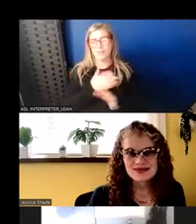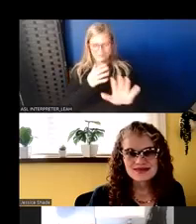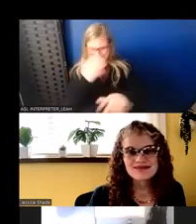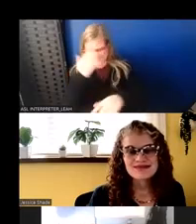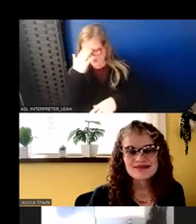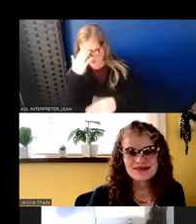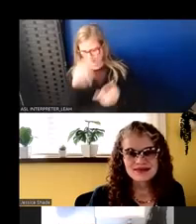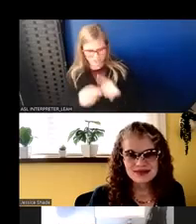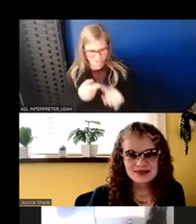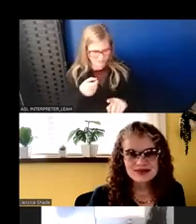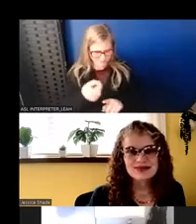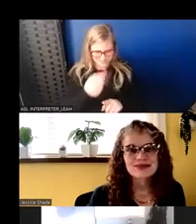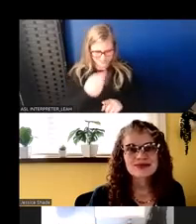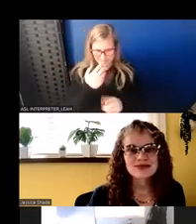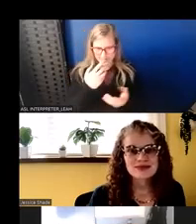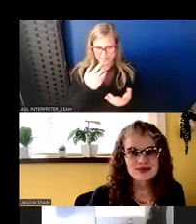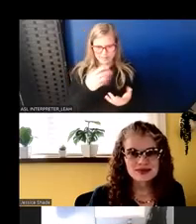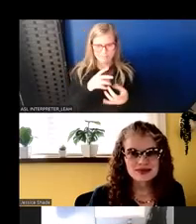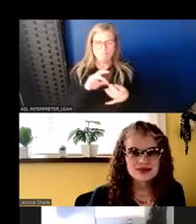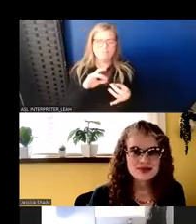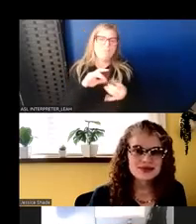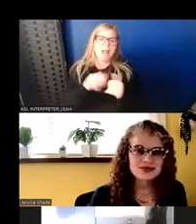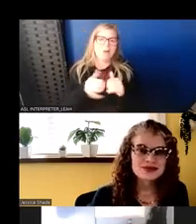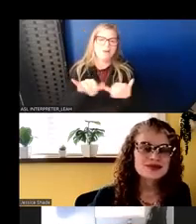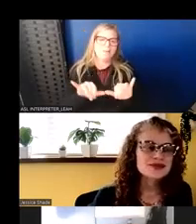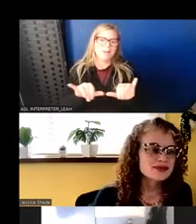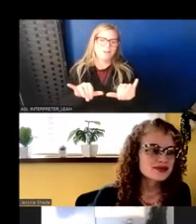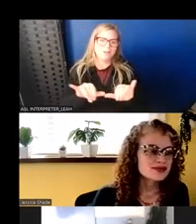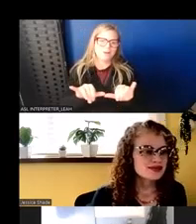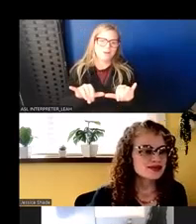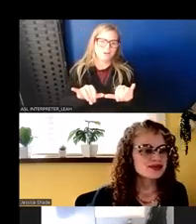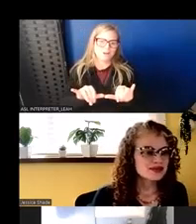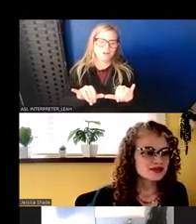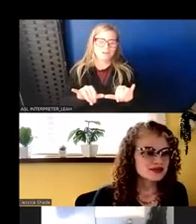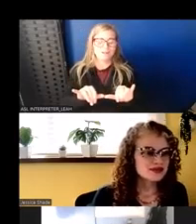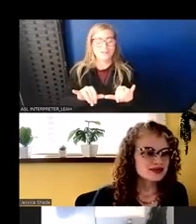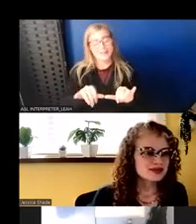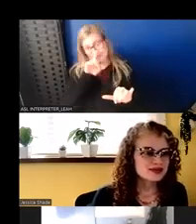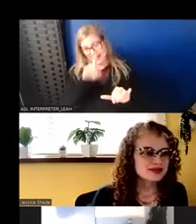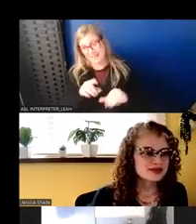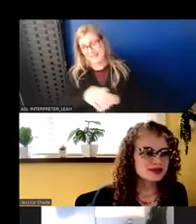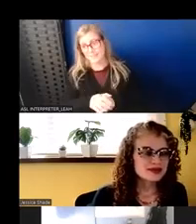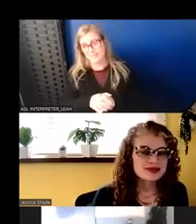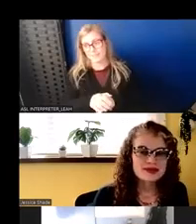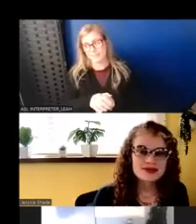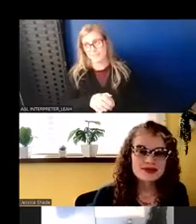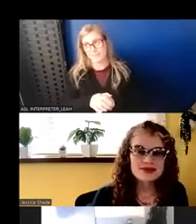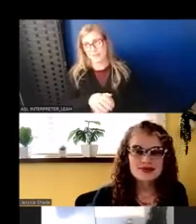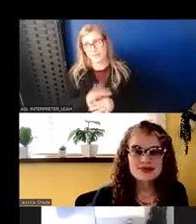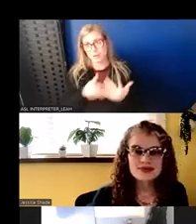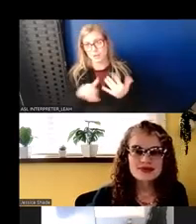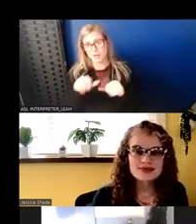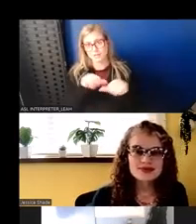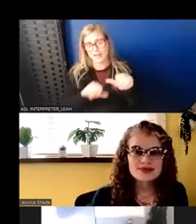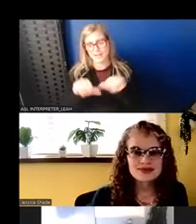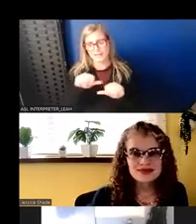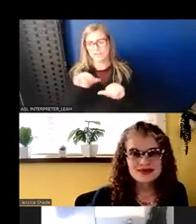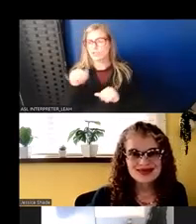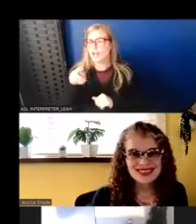do we measure those? And here's the reality, like if you were to ask me as a social scientist, Jeni reduce all of your data, all the data you've